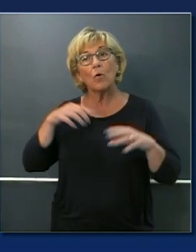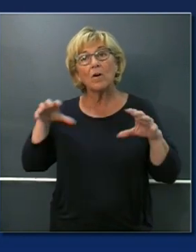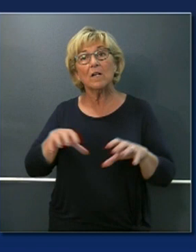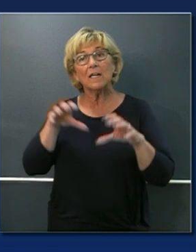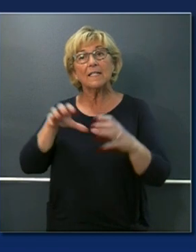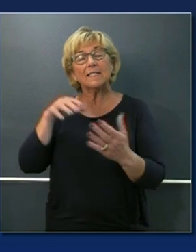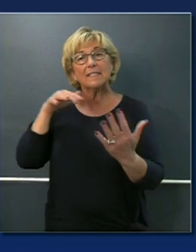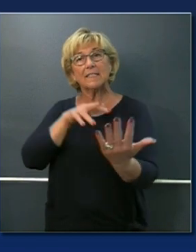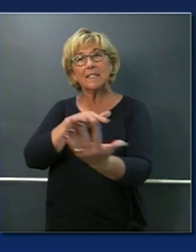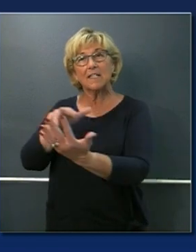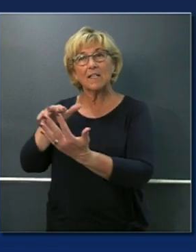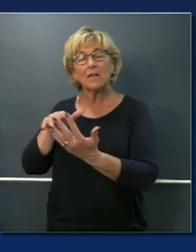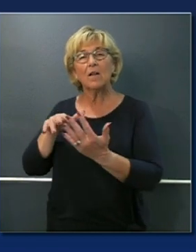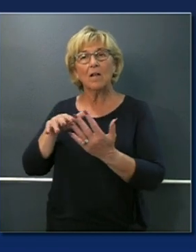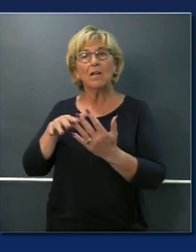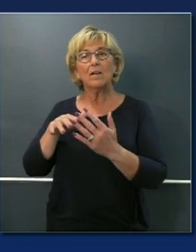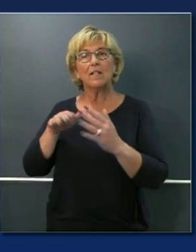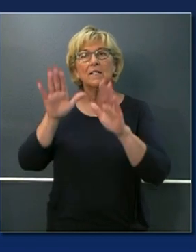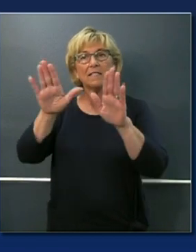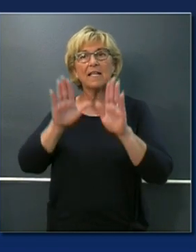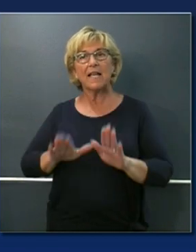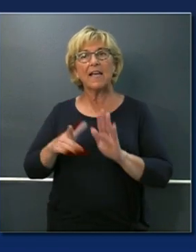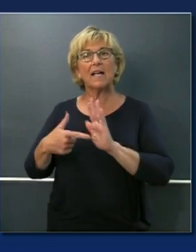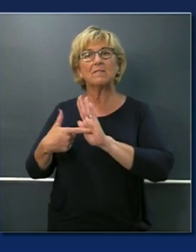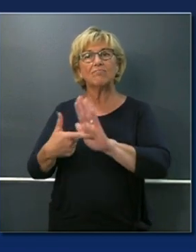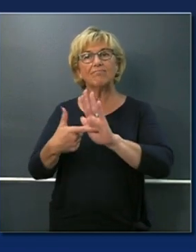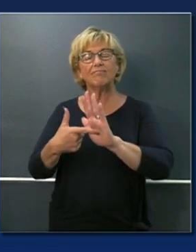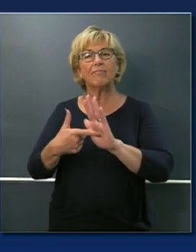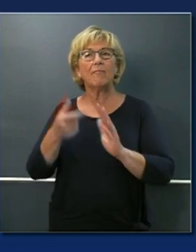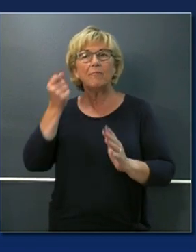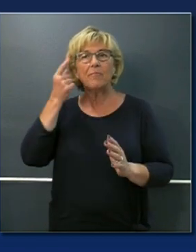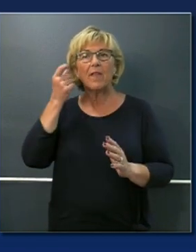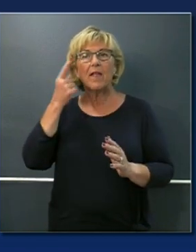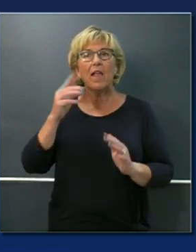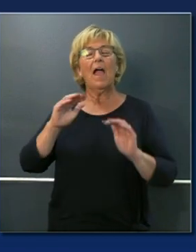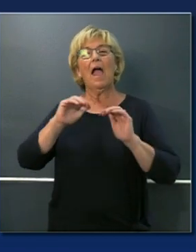SURROGATE MARKER FOR THE AMOUNT OF COVID-19 AND HOW COVID-19 MIGHT BE MOVING IN OUR